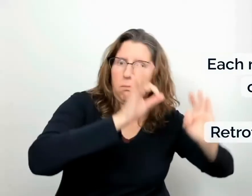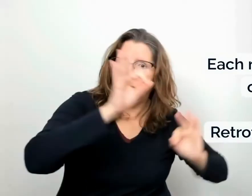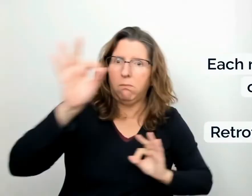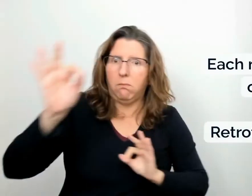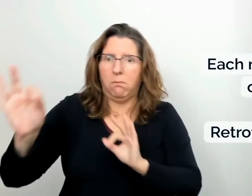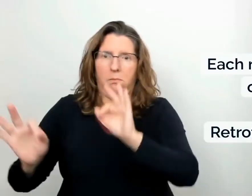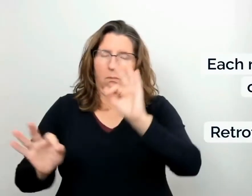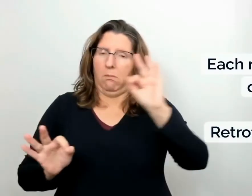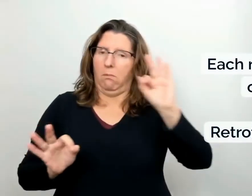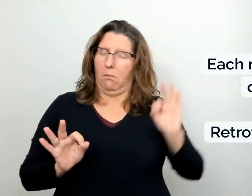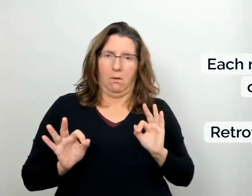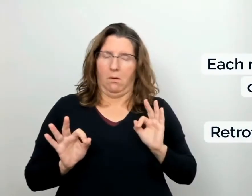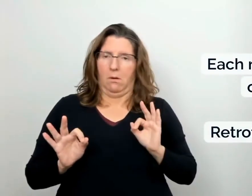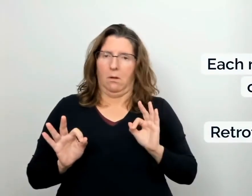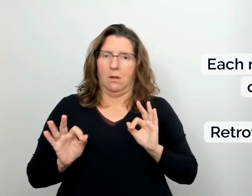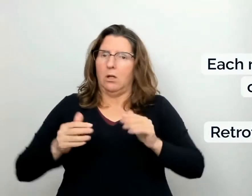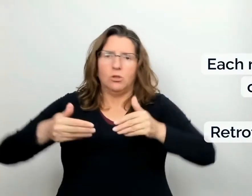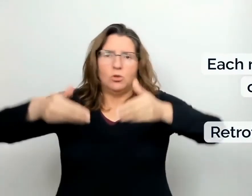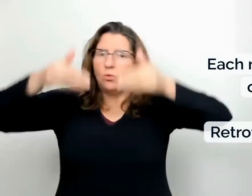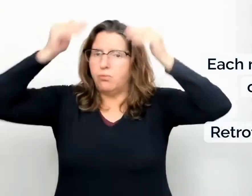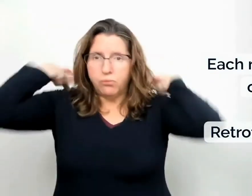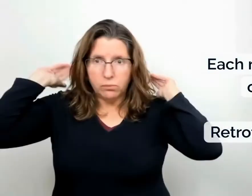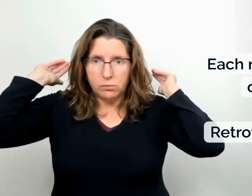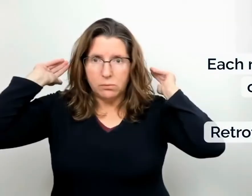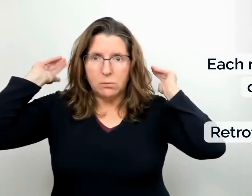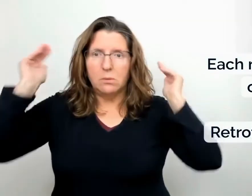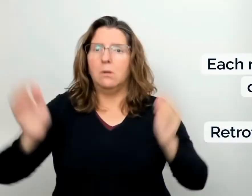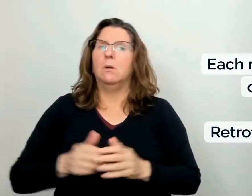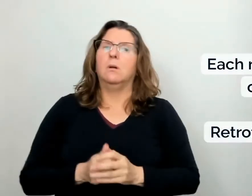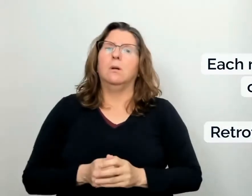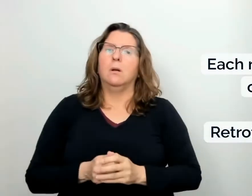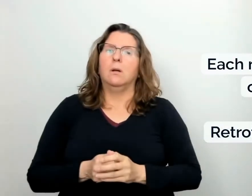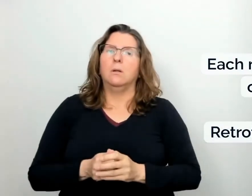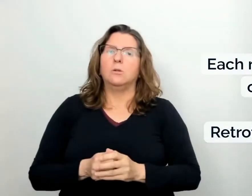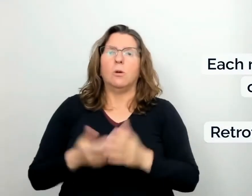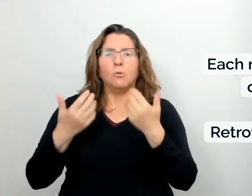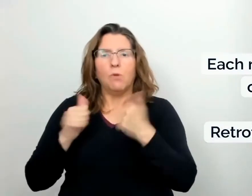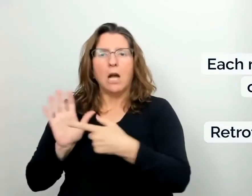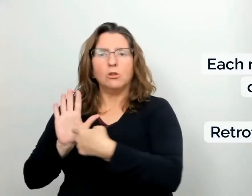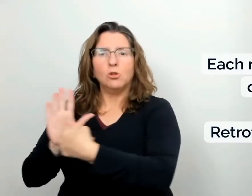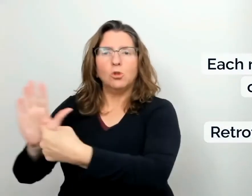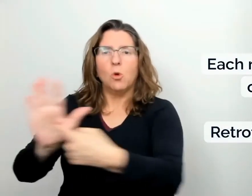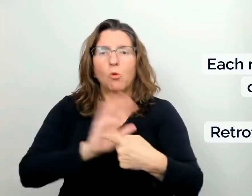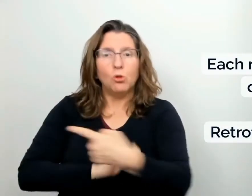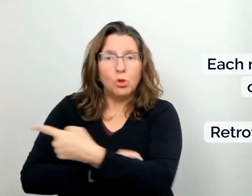Sometimes slides may have multiple images, or other visually distracting features. It's visually overwhelming.